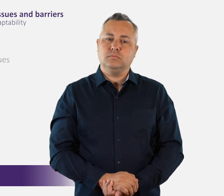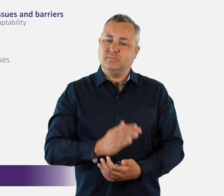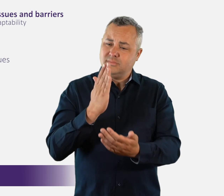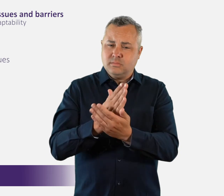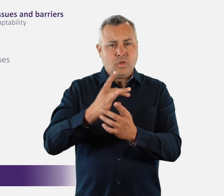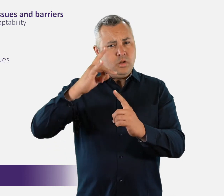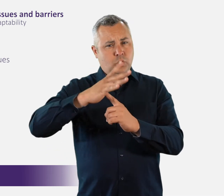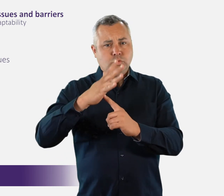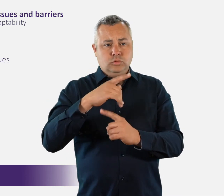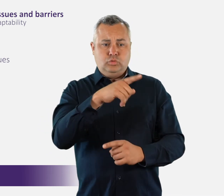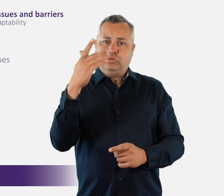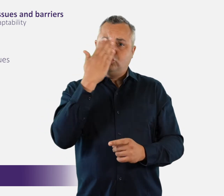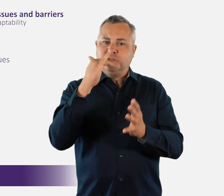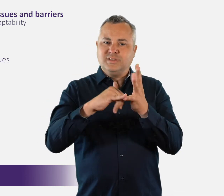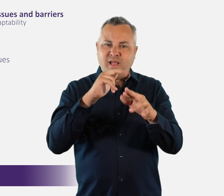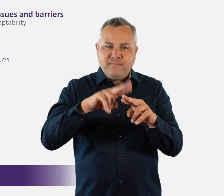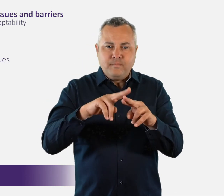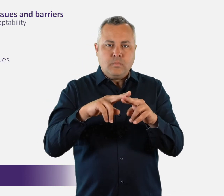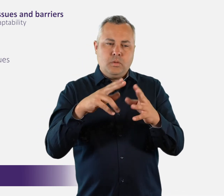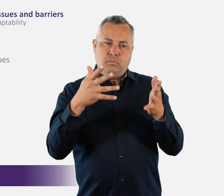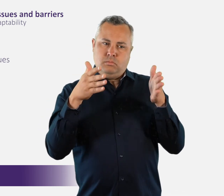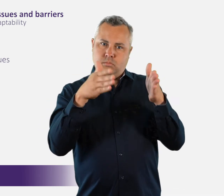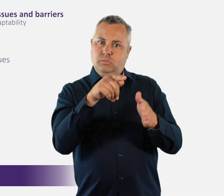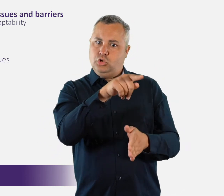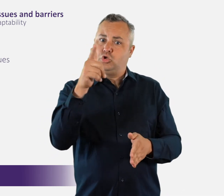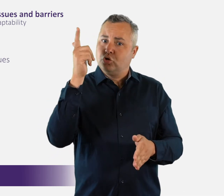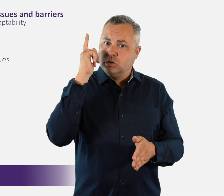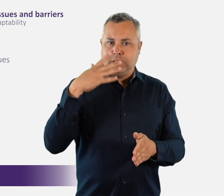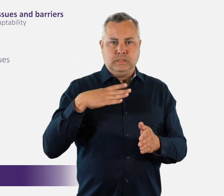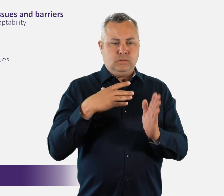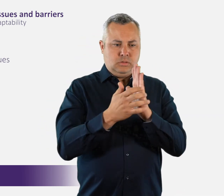The capability and skills of school staff, particularly teachers,